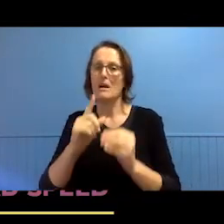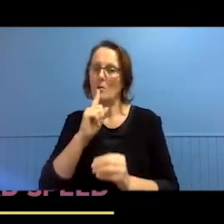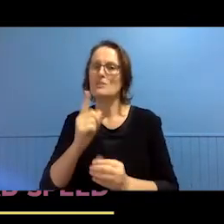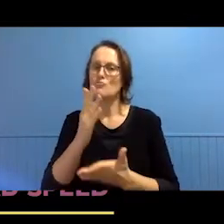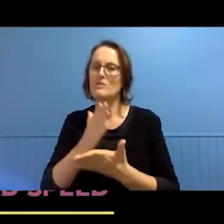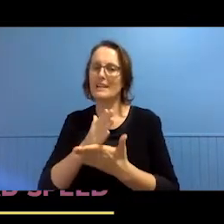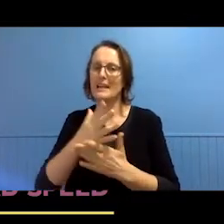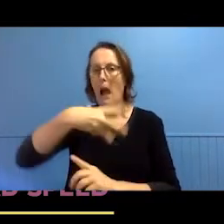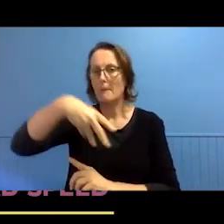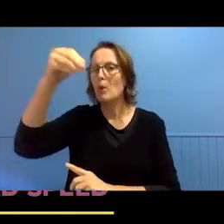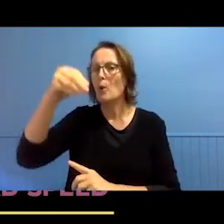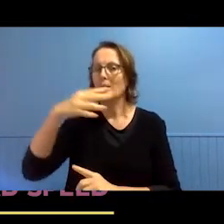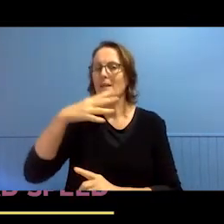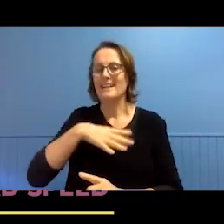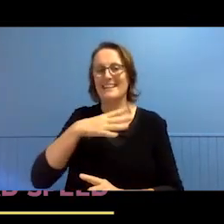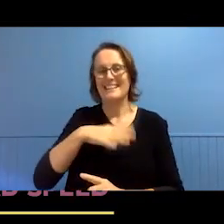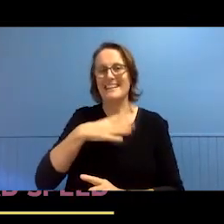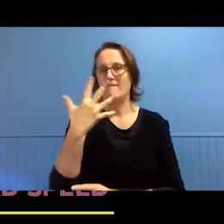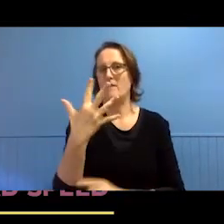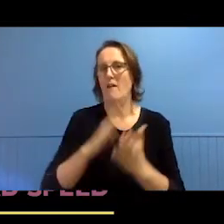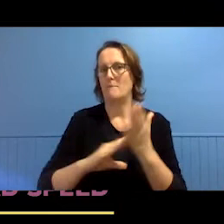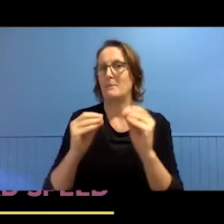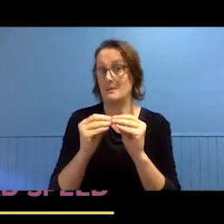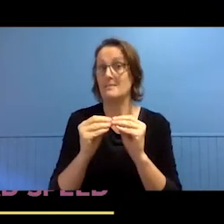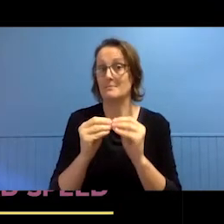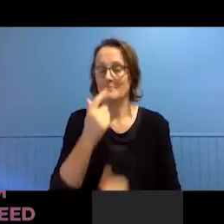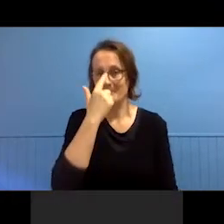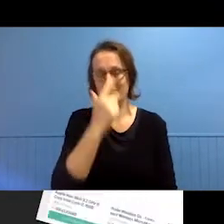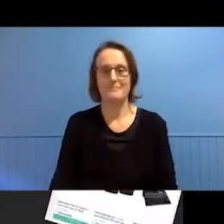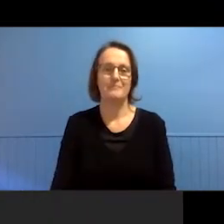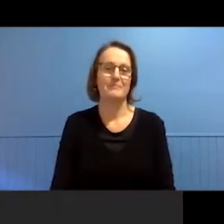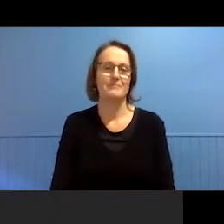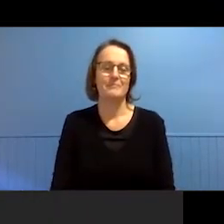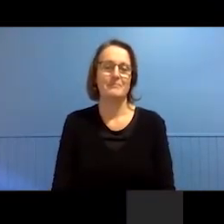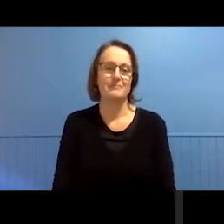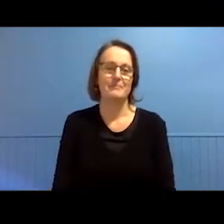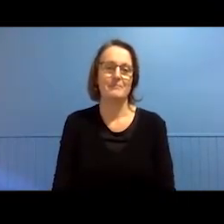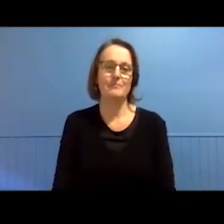least five. The next question you're probably asking - what about 4K and